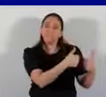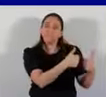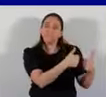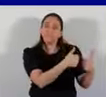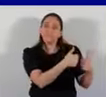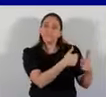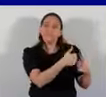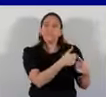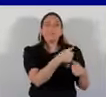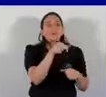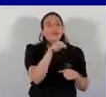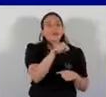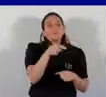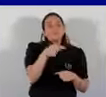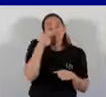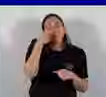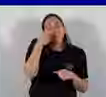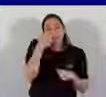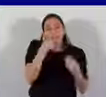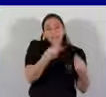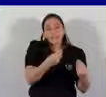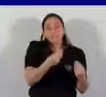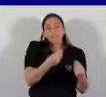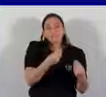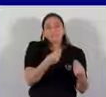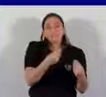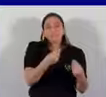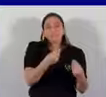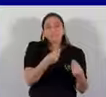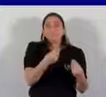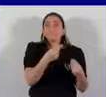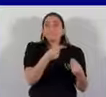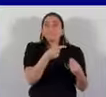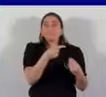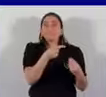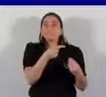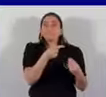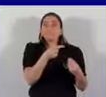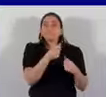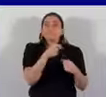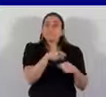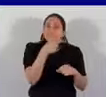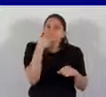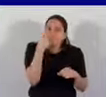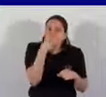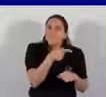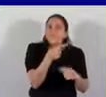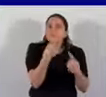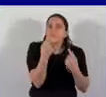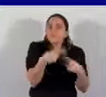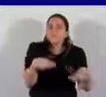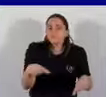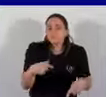That is, it is working And the interesting thing is that one of the things